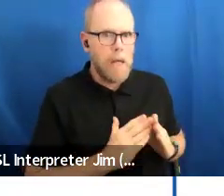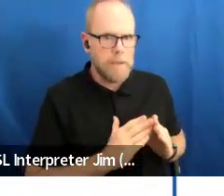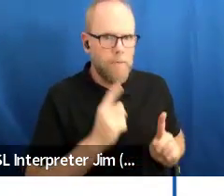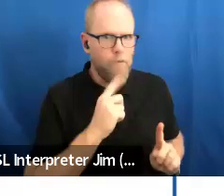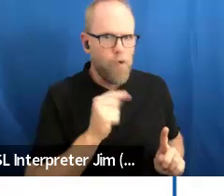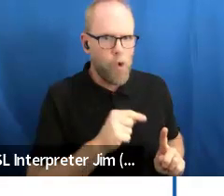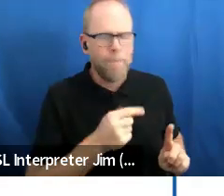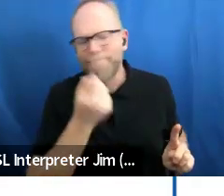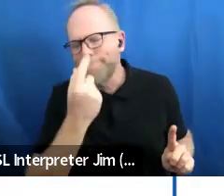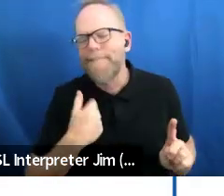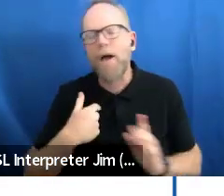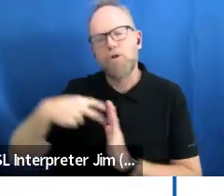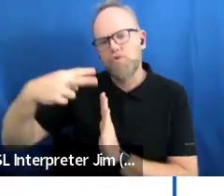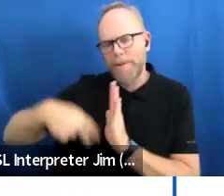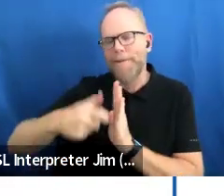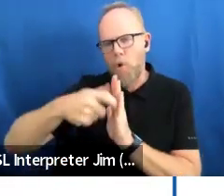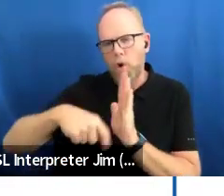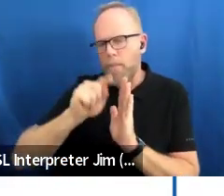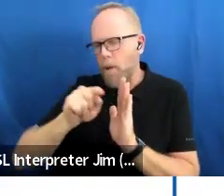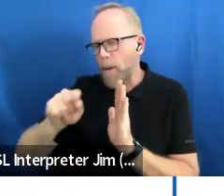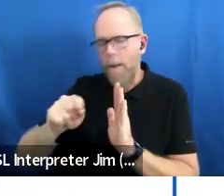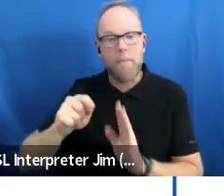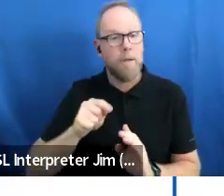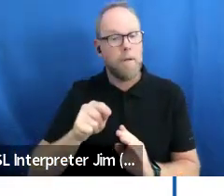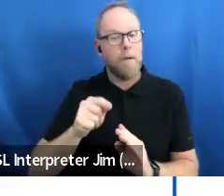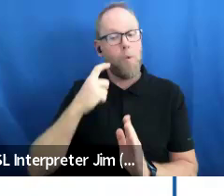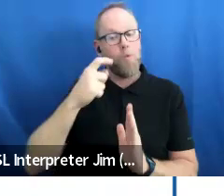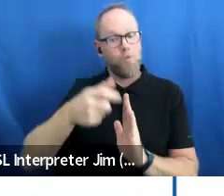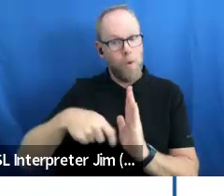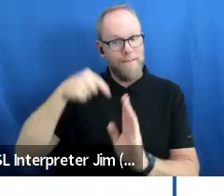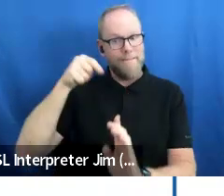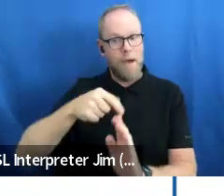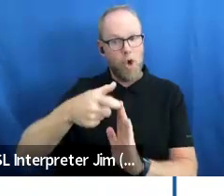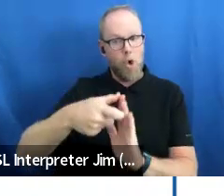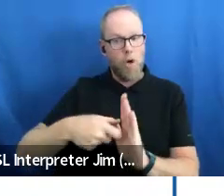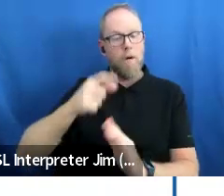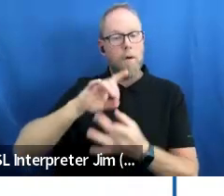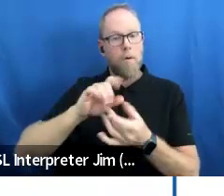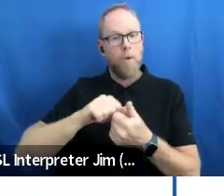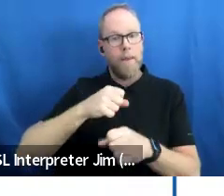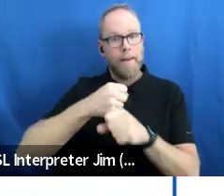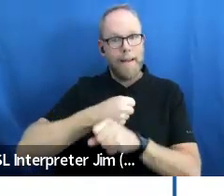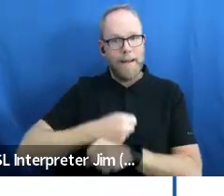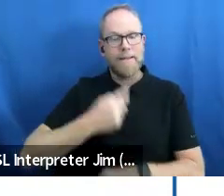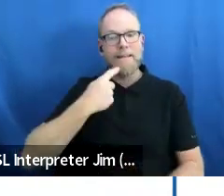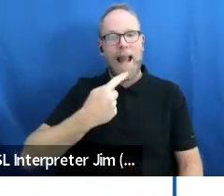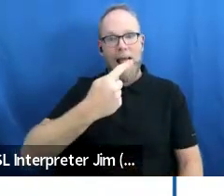the specific one that said that statistic that half of Black disabled people have